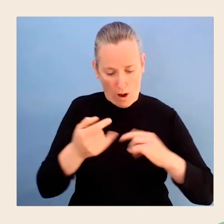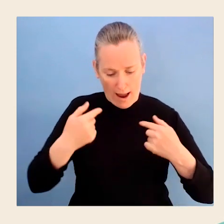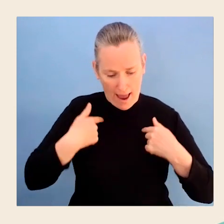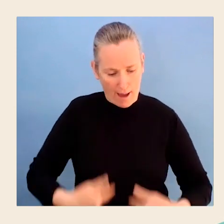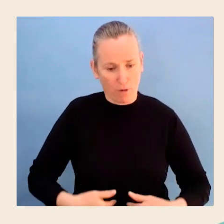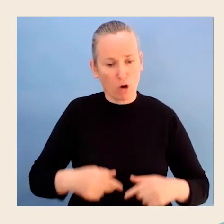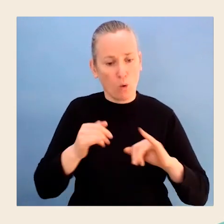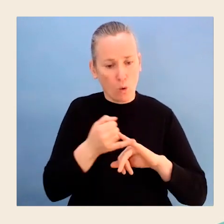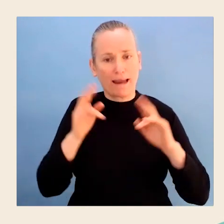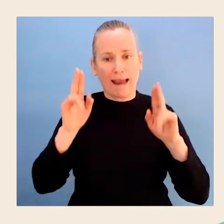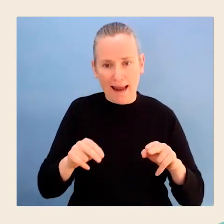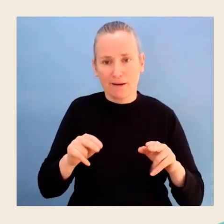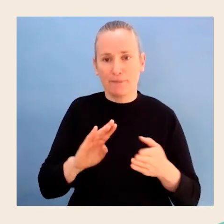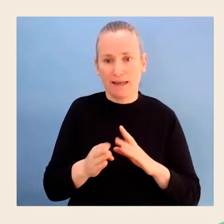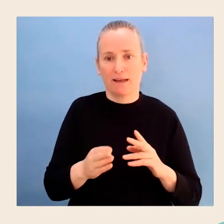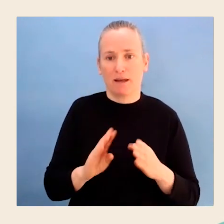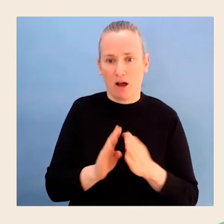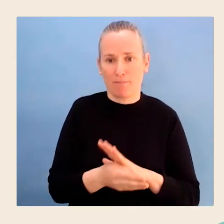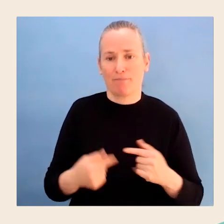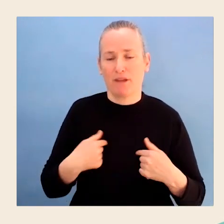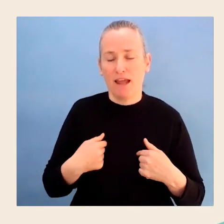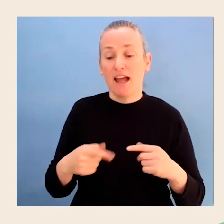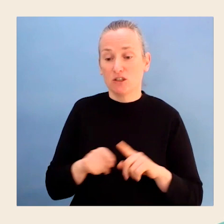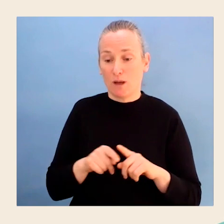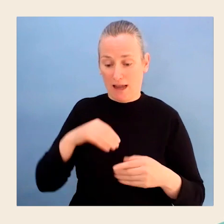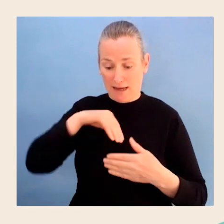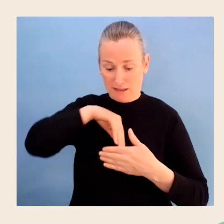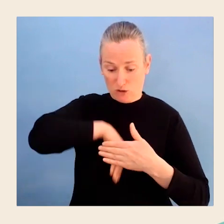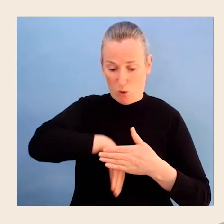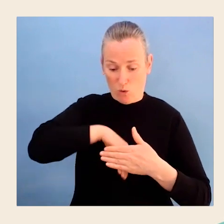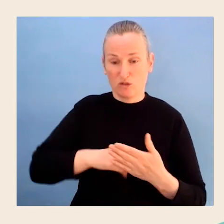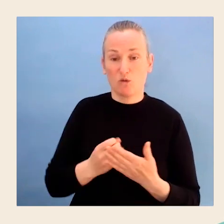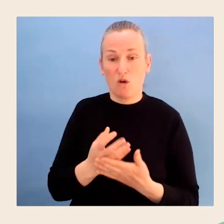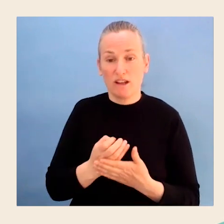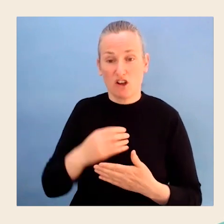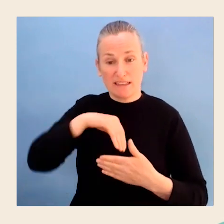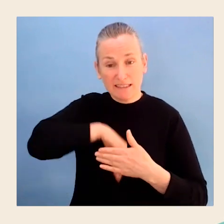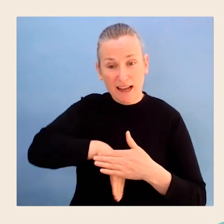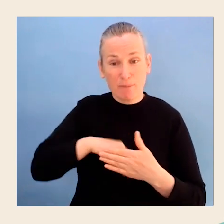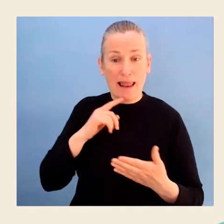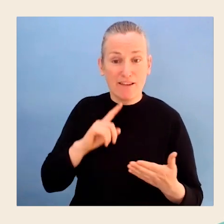And the other is our own internal stories, our own internal beliefs. Now, if you have,